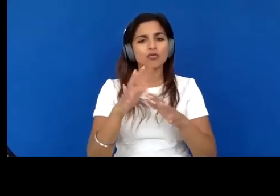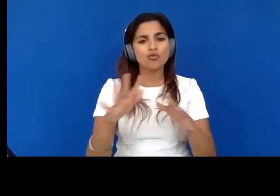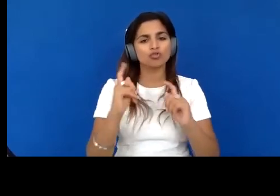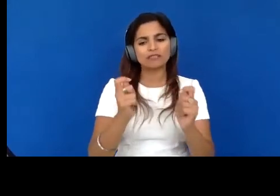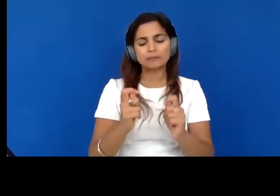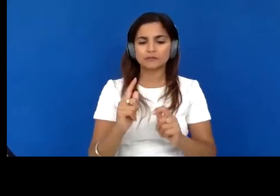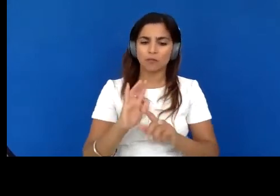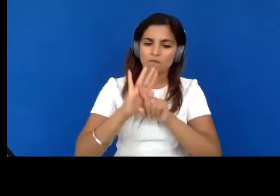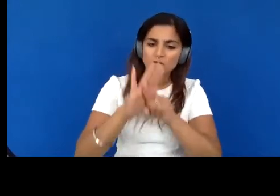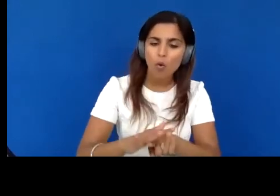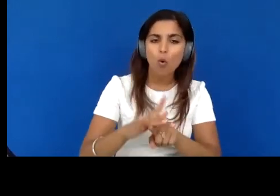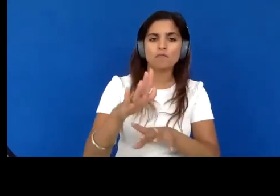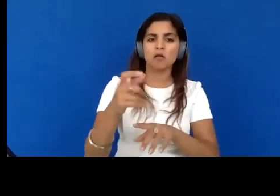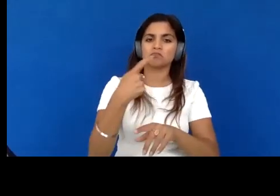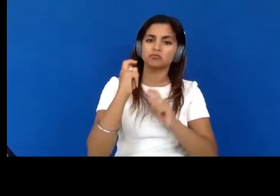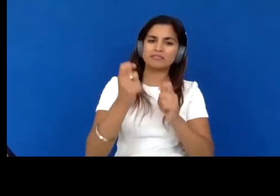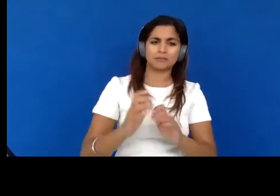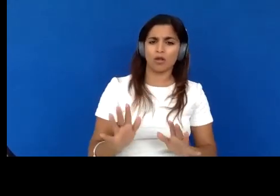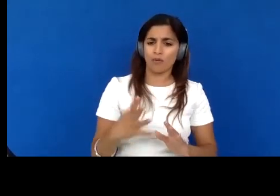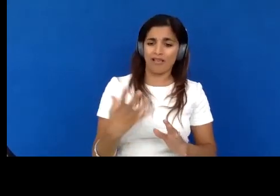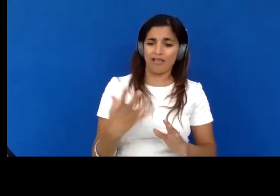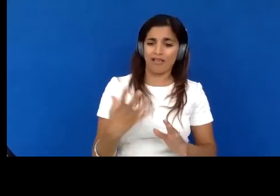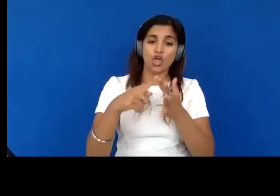garden which grows medicinal plants as both a health care